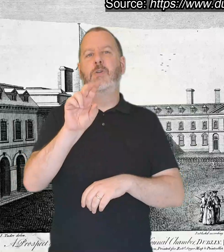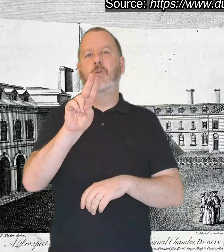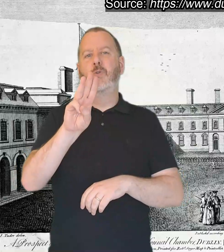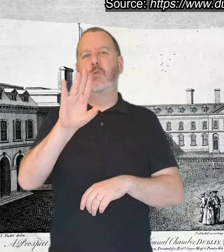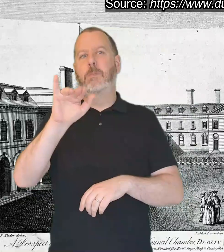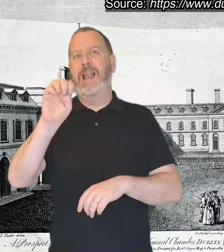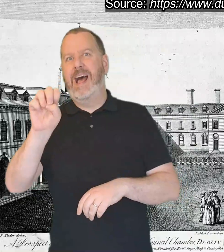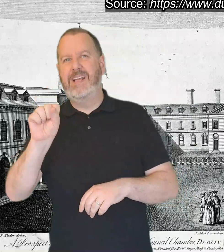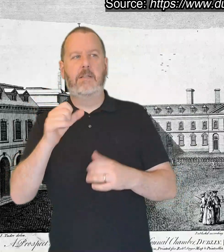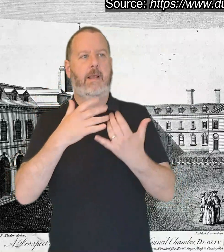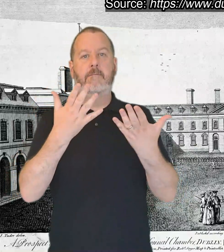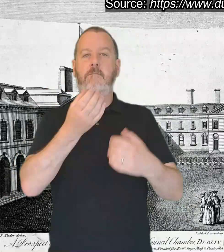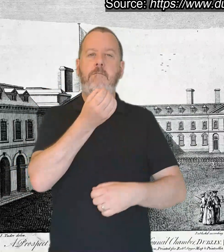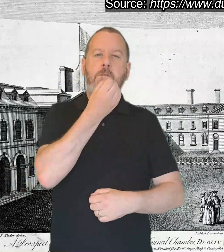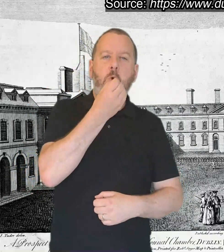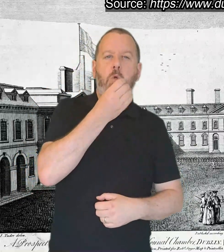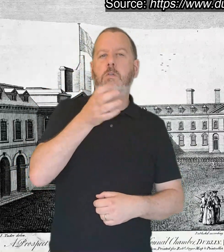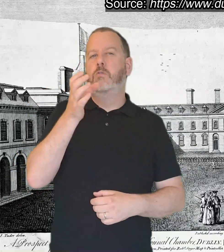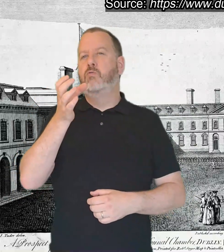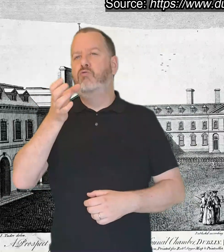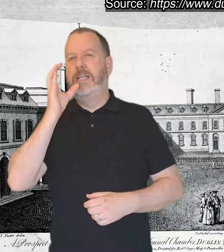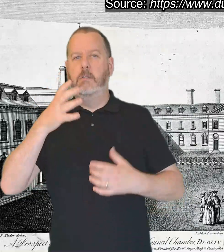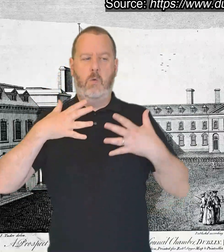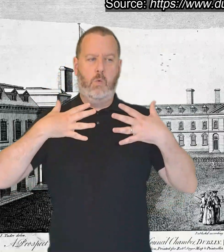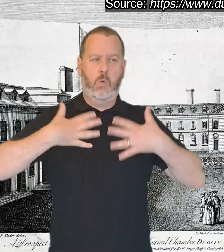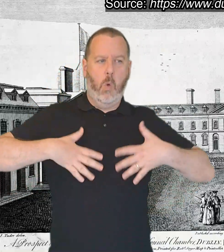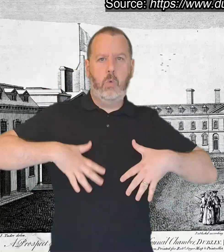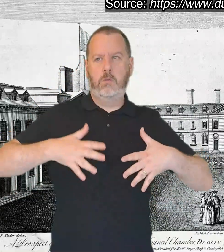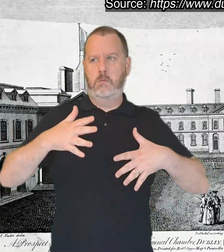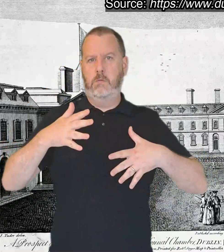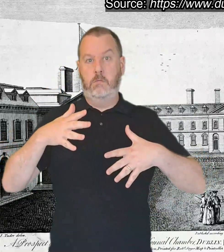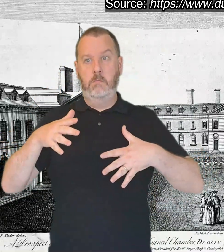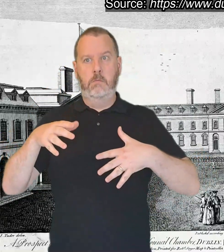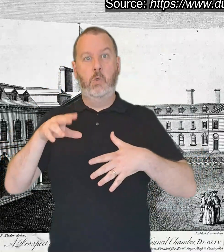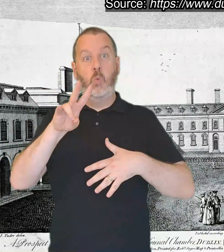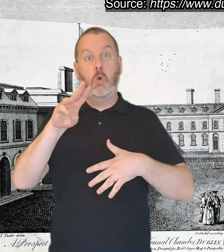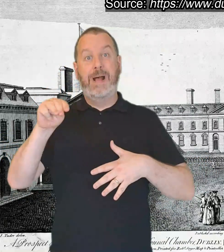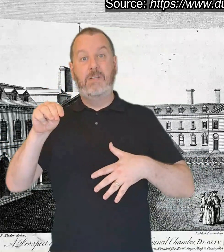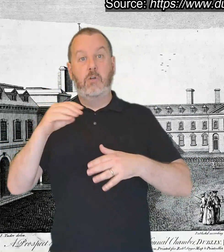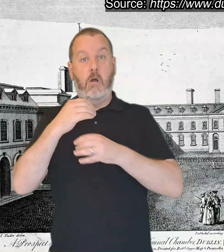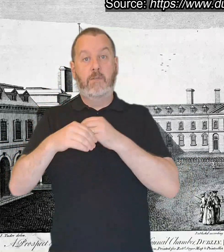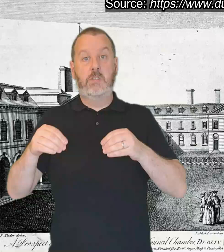This Office was in charge of ordering and distribution of army supplies - food,